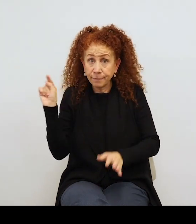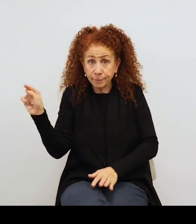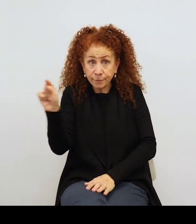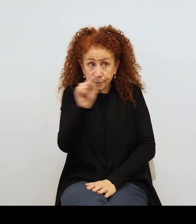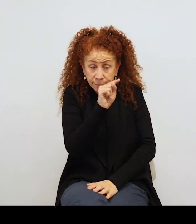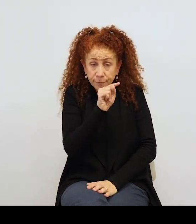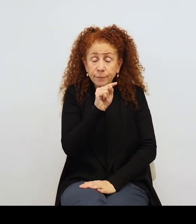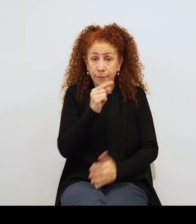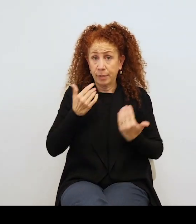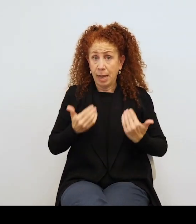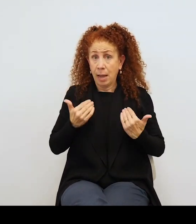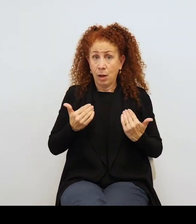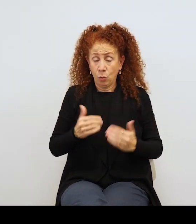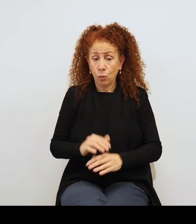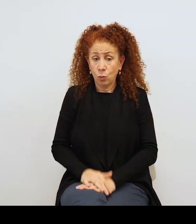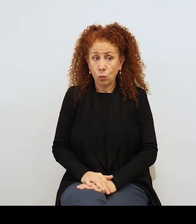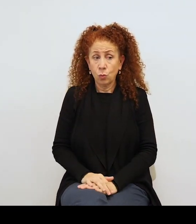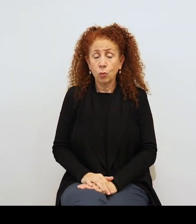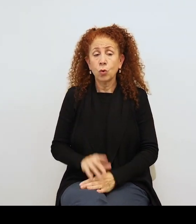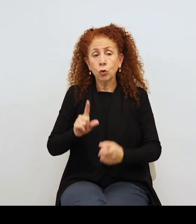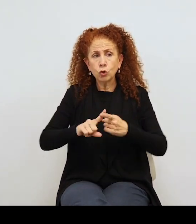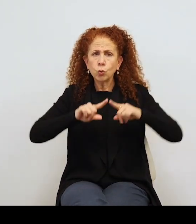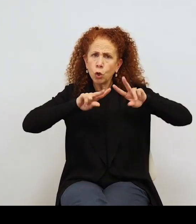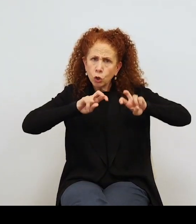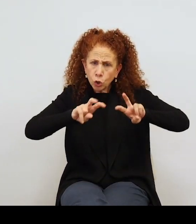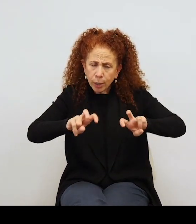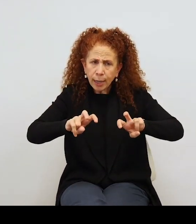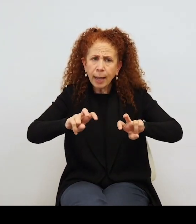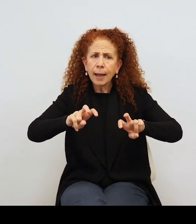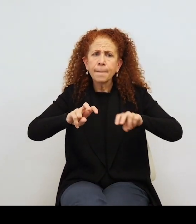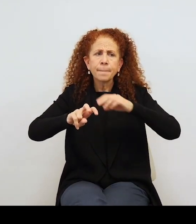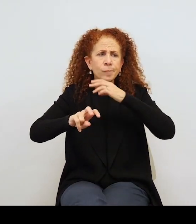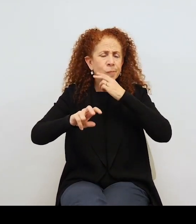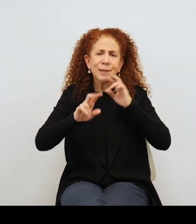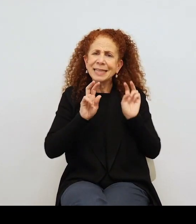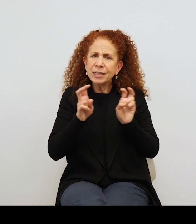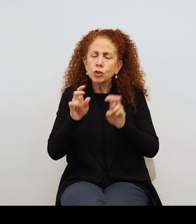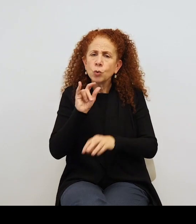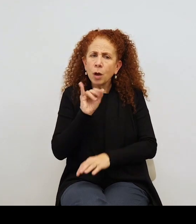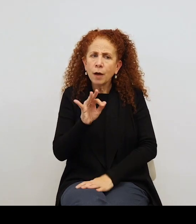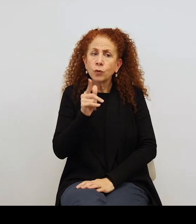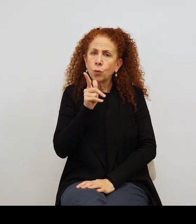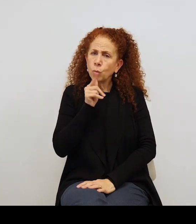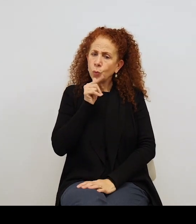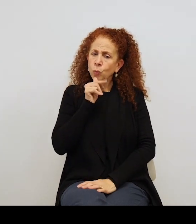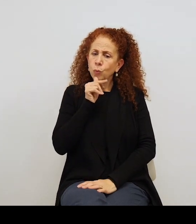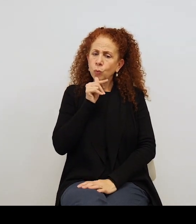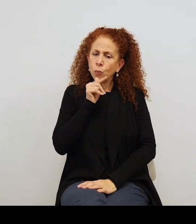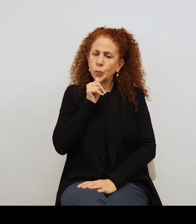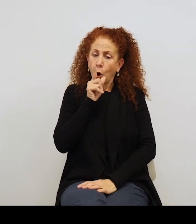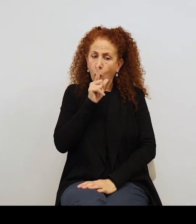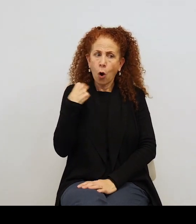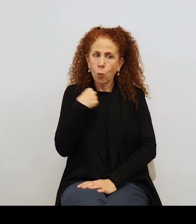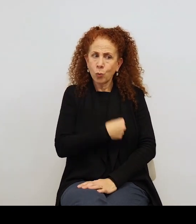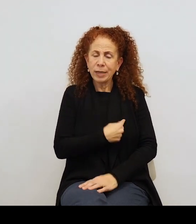happening now looking at the issue of who are we creating